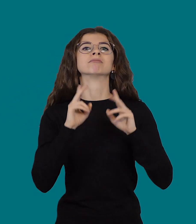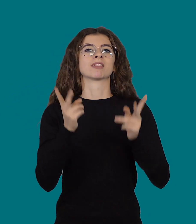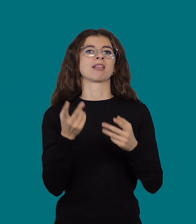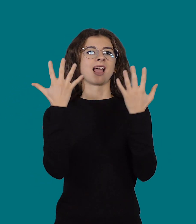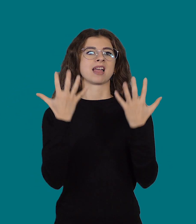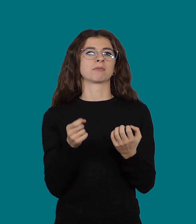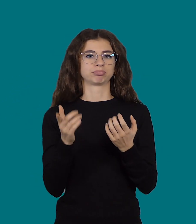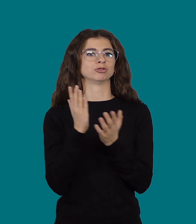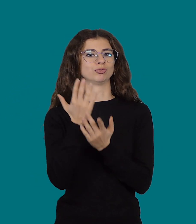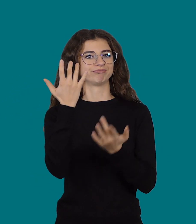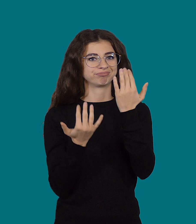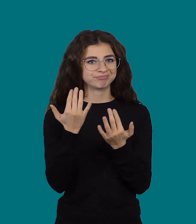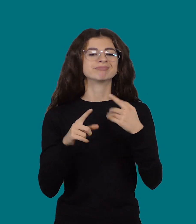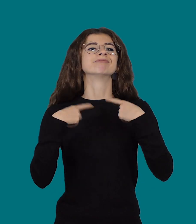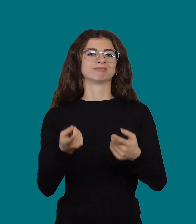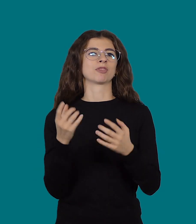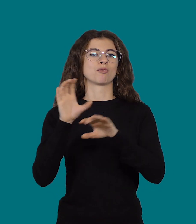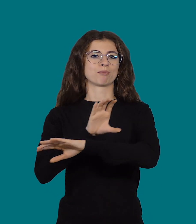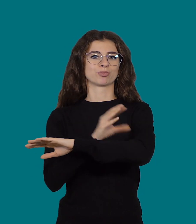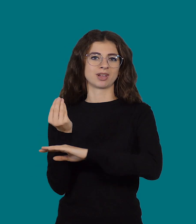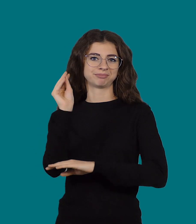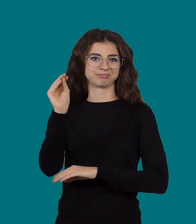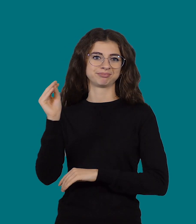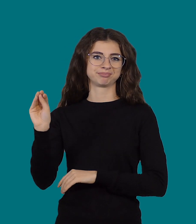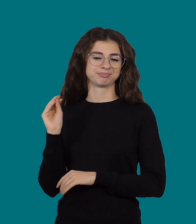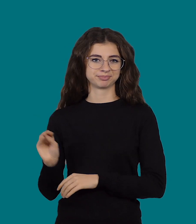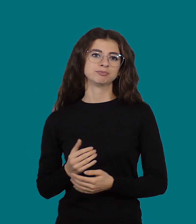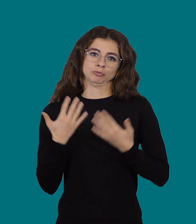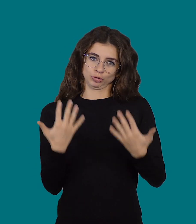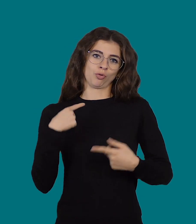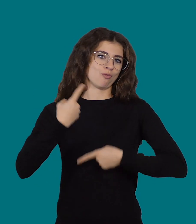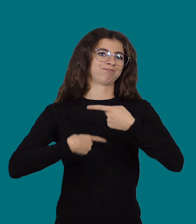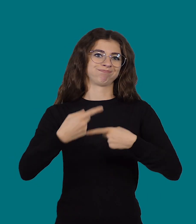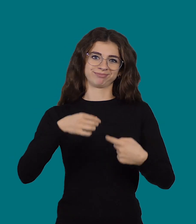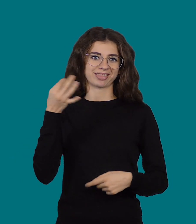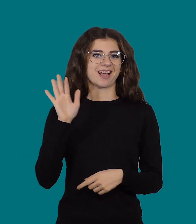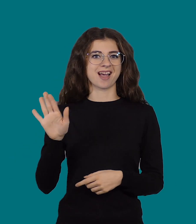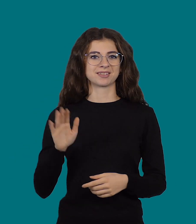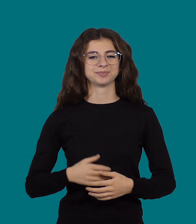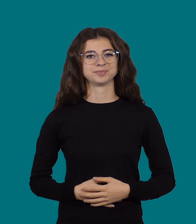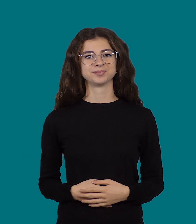and if so, she can enter the results into the computer. This is how she ends her day.